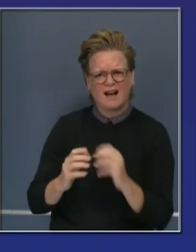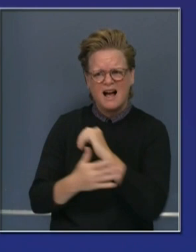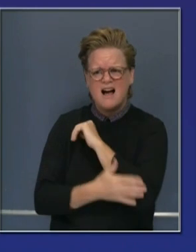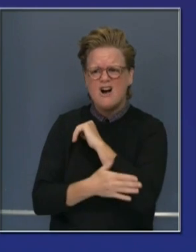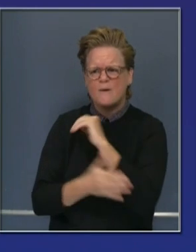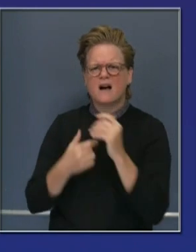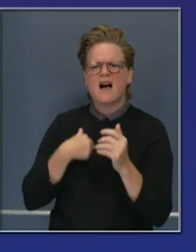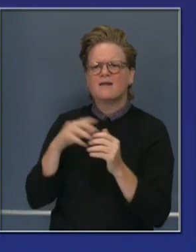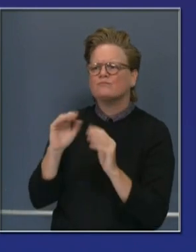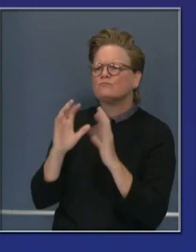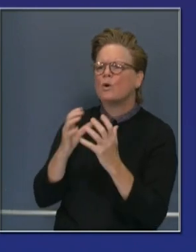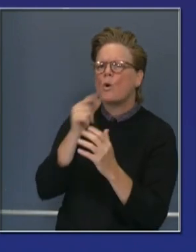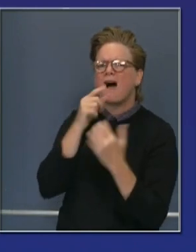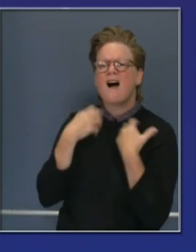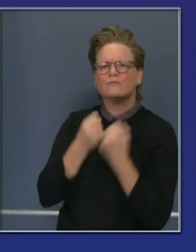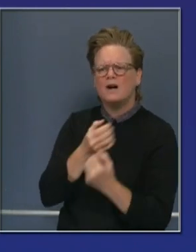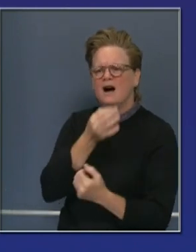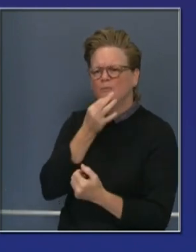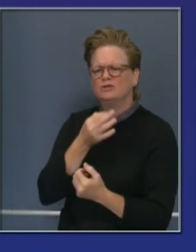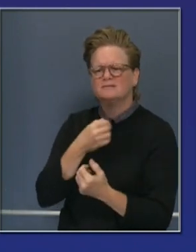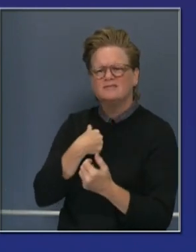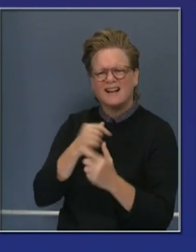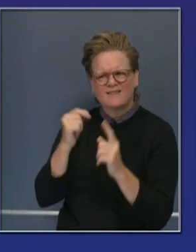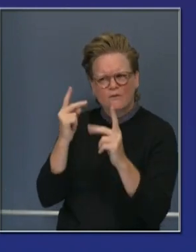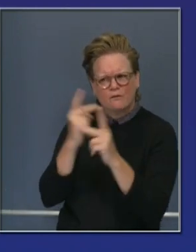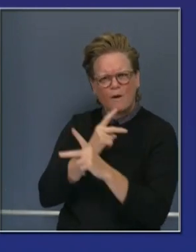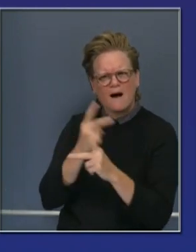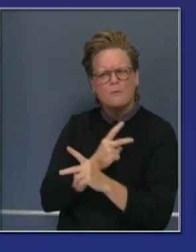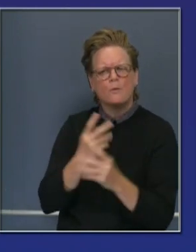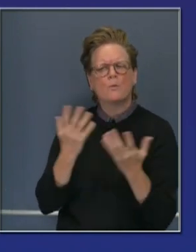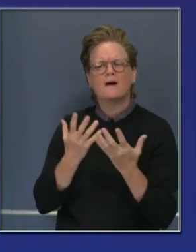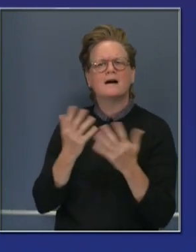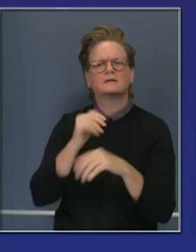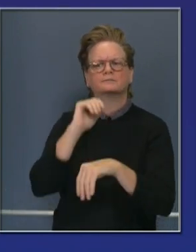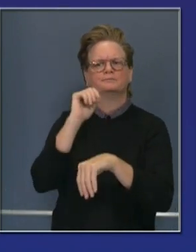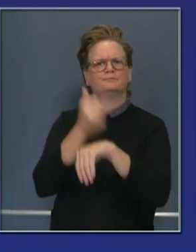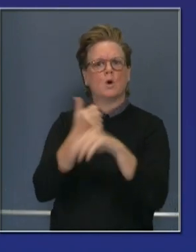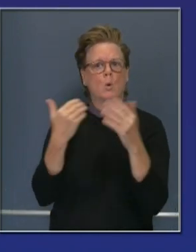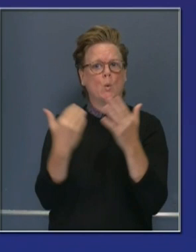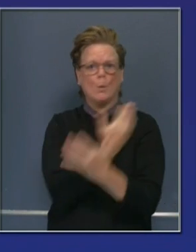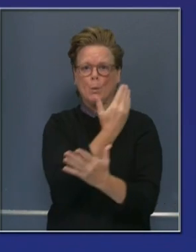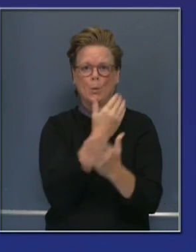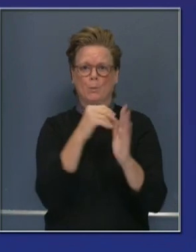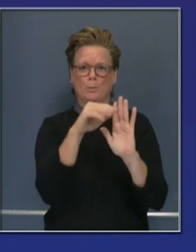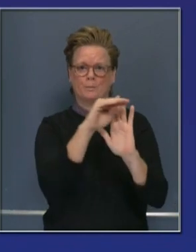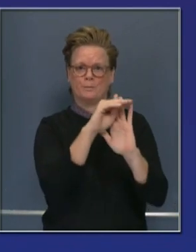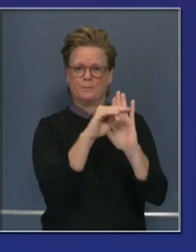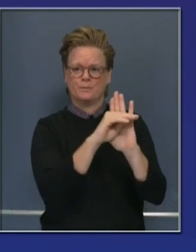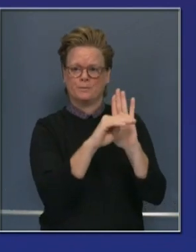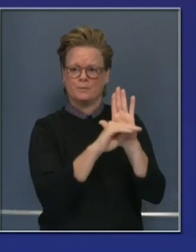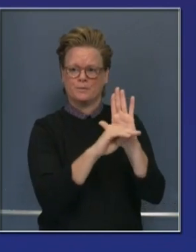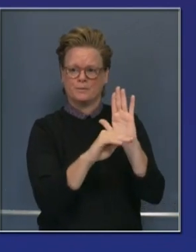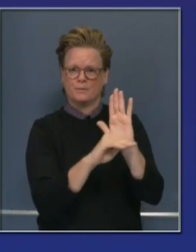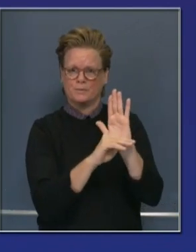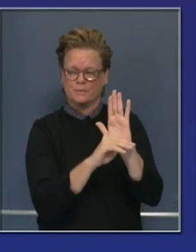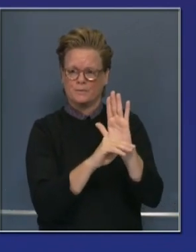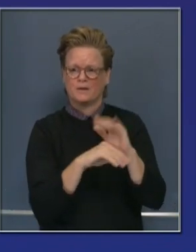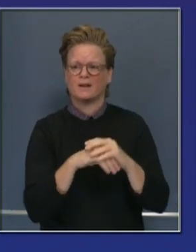TO BRING IN TO A ADJUSTMENT THAT WE WILL BE MAKING TO OUR SECTOR FRAMEWORK. THE LAST FEW WEEKS WE HAVE BEEN PREVIEWING THAT WE WANT TO MAKE ADJUSTMENTS BASED UPON THE INPUT WE HAVE RECEIVED FROM COUNTY HEALTH OFFICERS, INPUT WE HAVE MADE OR RECEIVED FROM